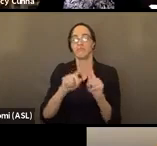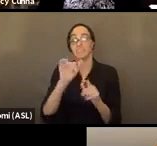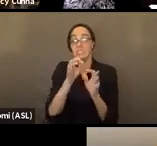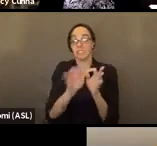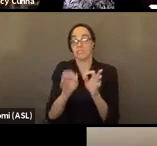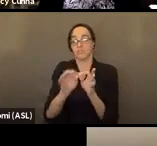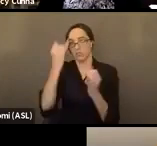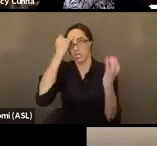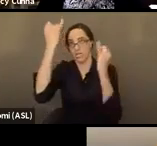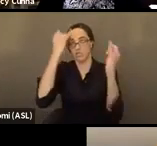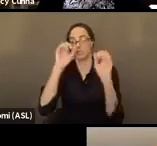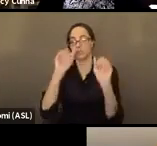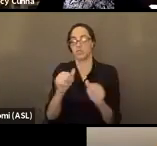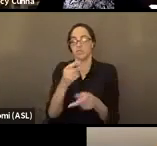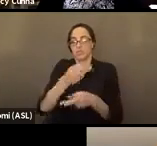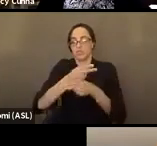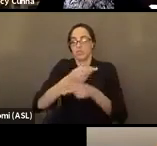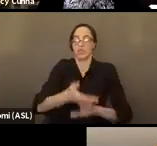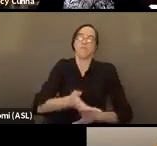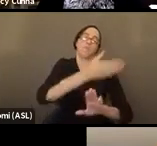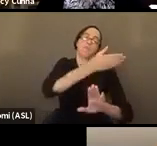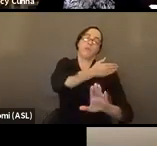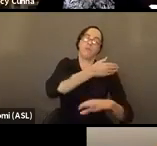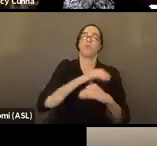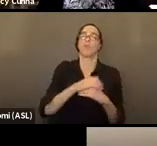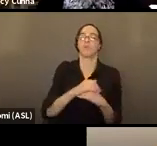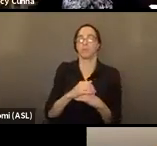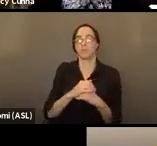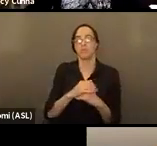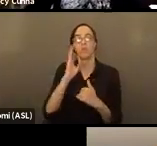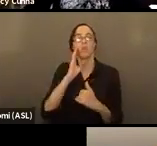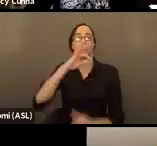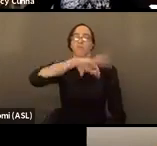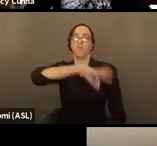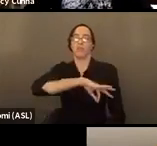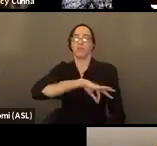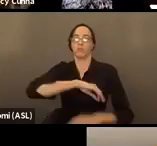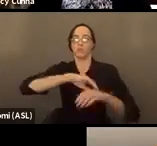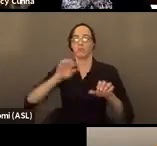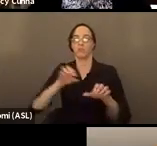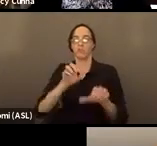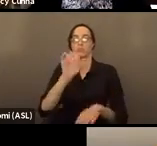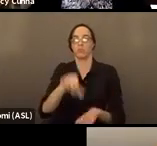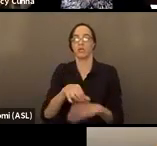um be helpful to do that sure and in addition you should have that list of medications either